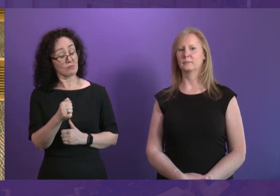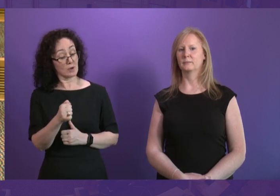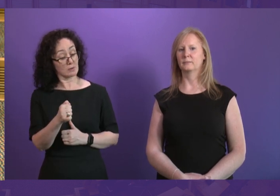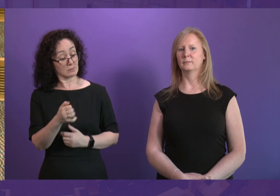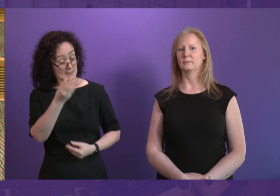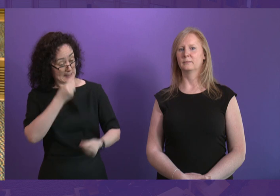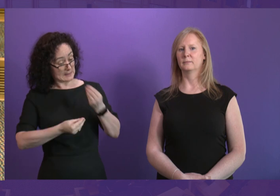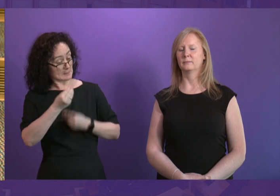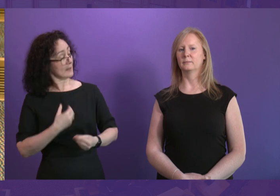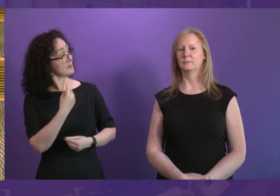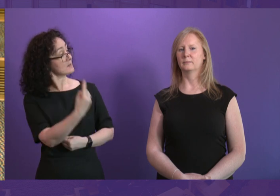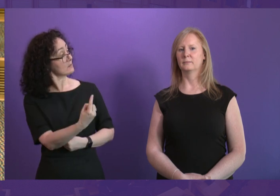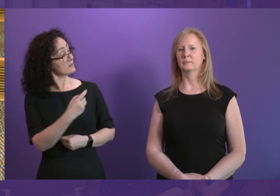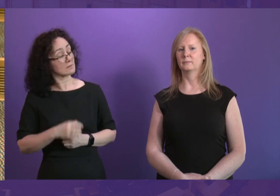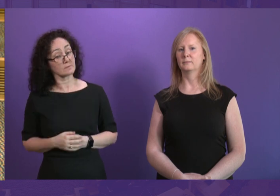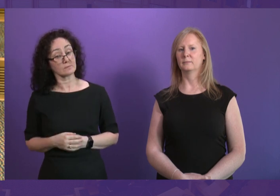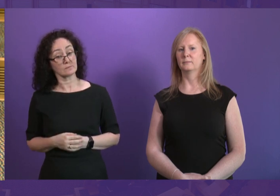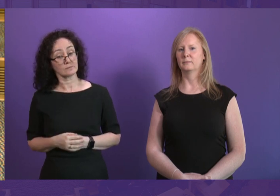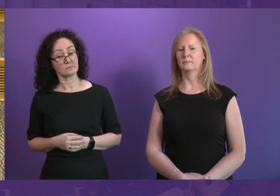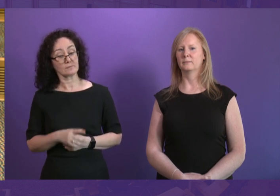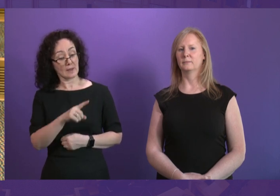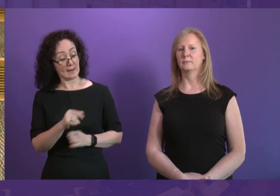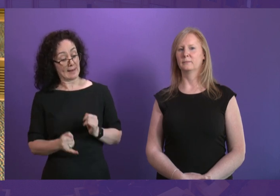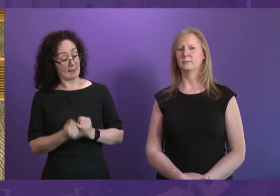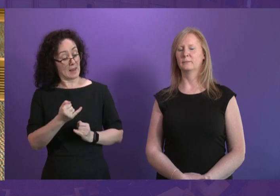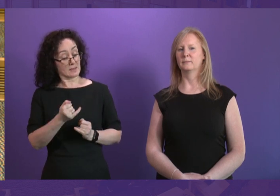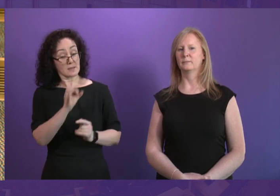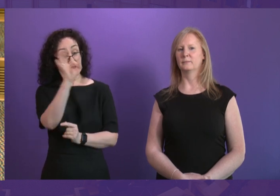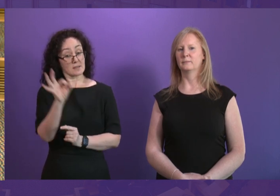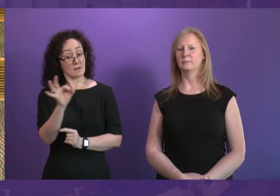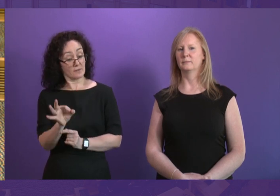passenger survey led to a formal remedial plan notice being issued by Transport Scotland